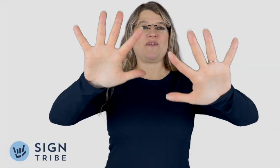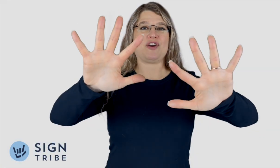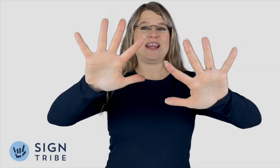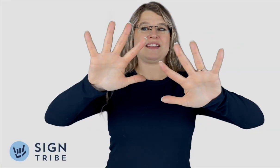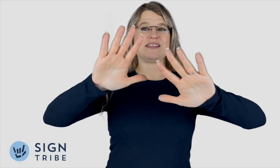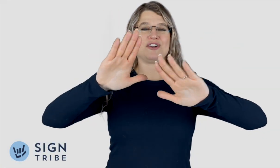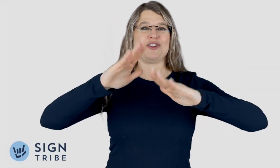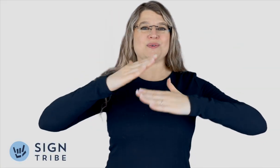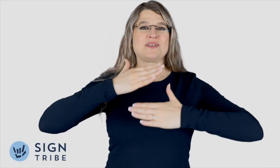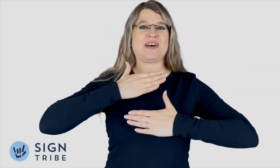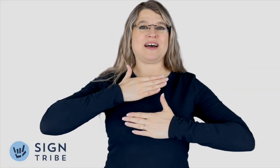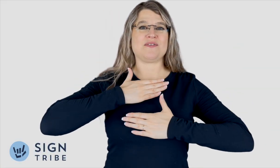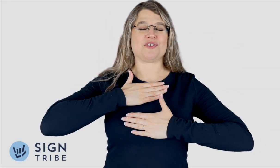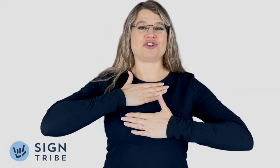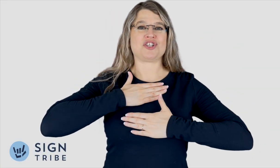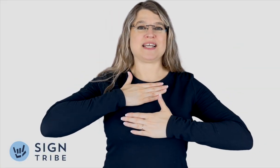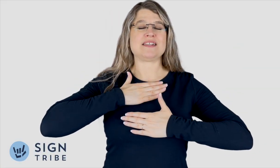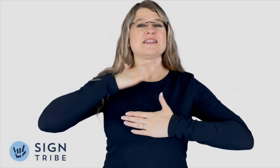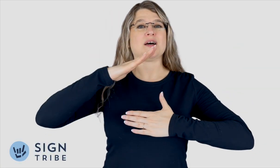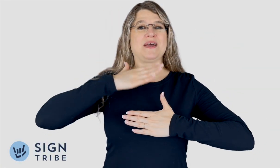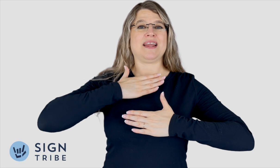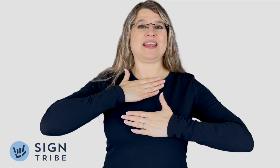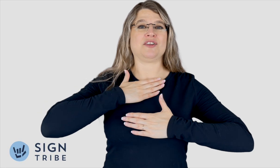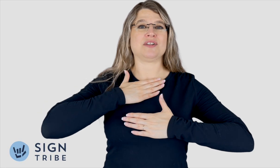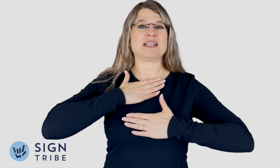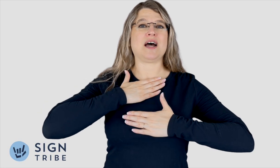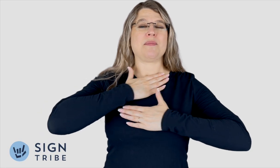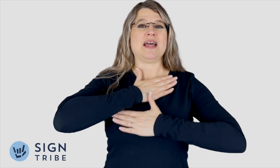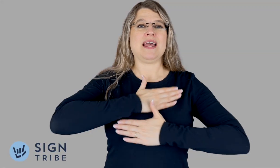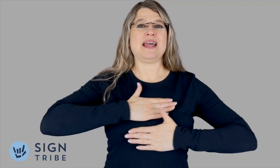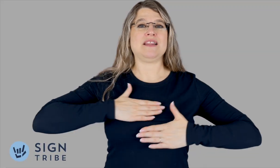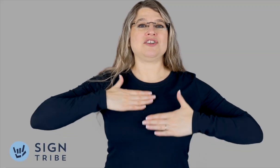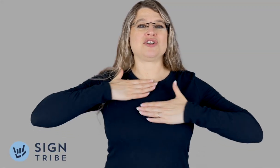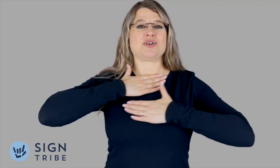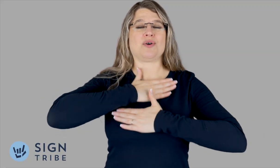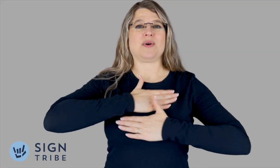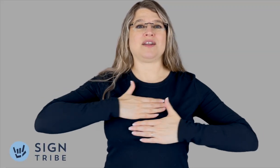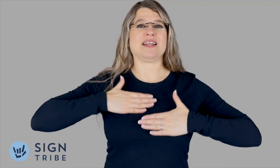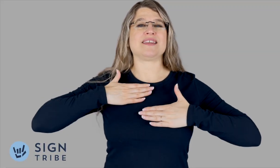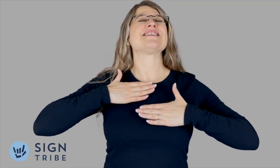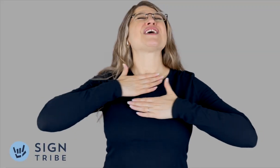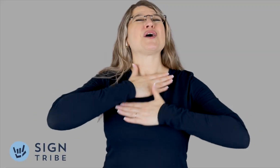your hands in closed fives on your chest, dominant hand on top, and then just go around like this.